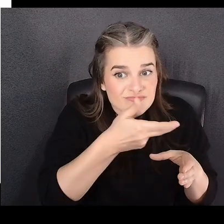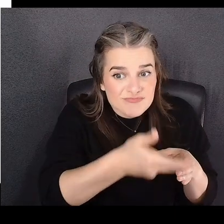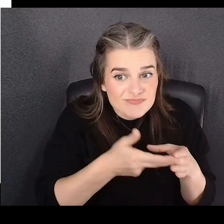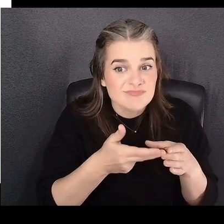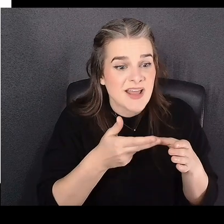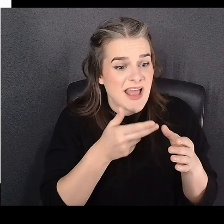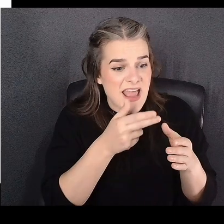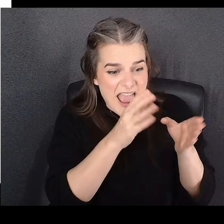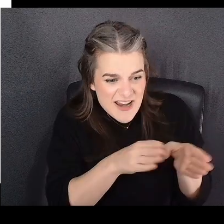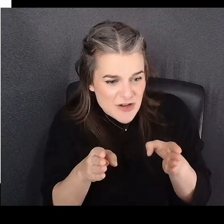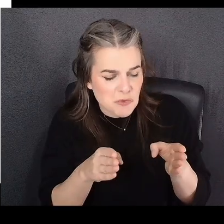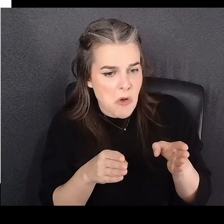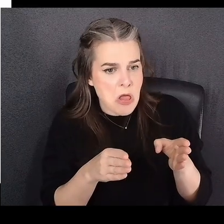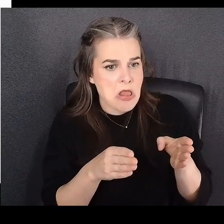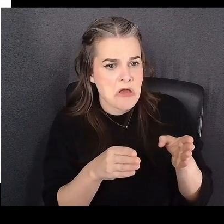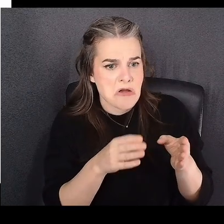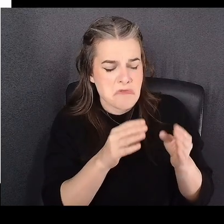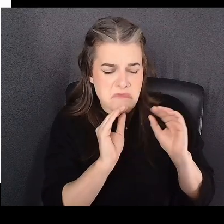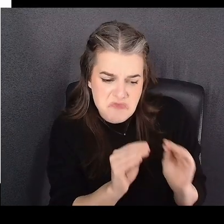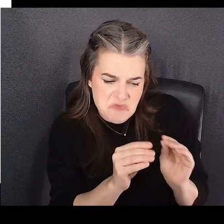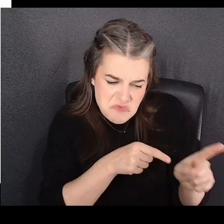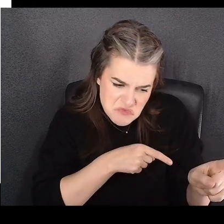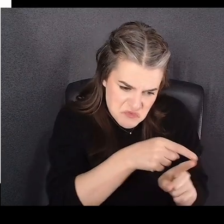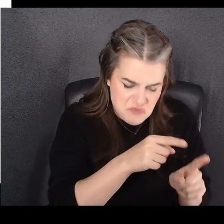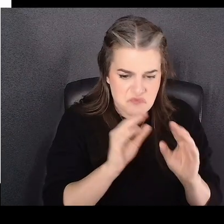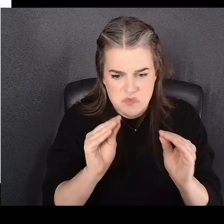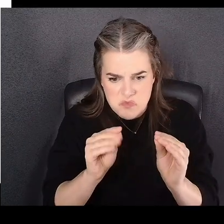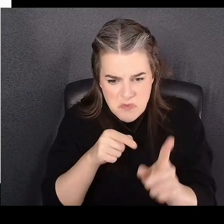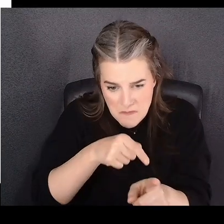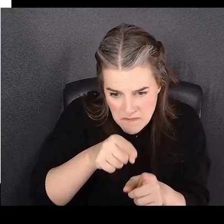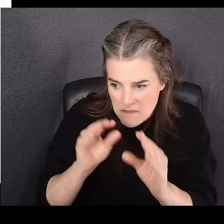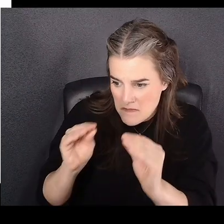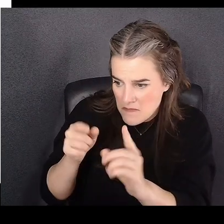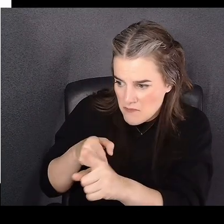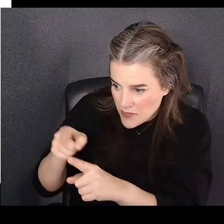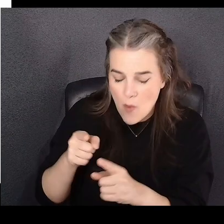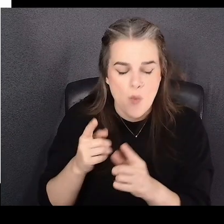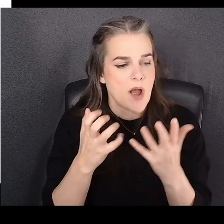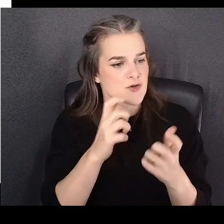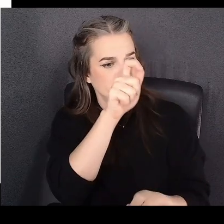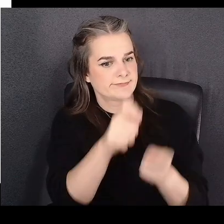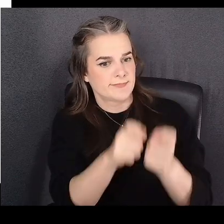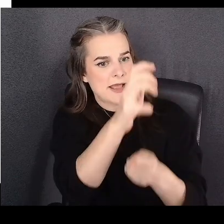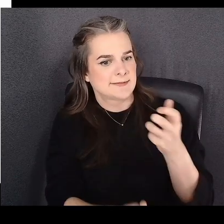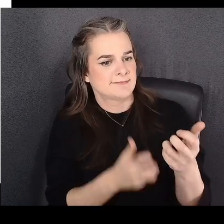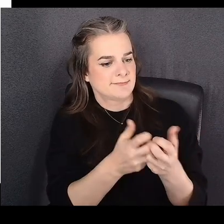So we really like to tailor it depending on the individual that we are working with. And then once we feel like the education is complete--